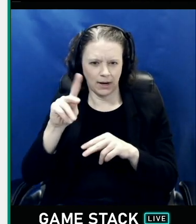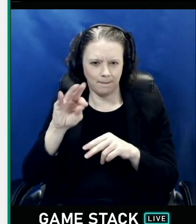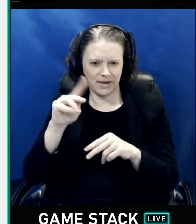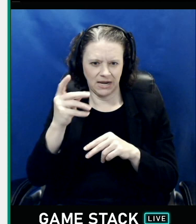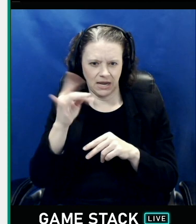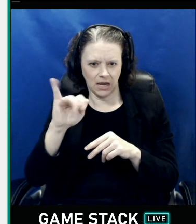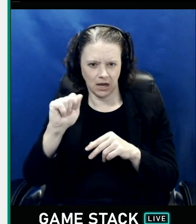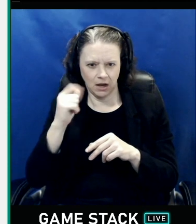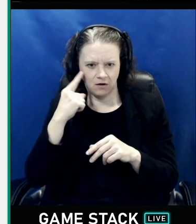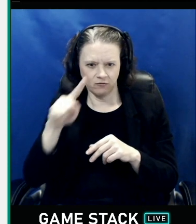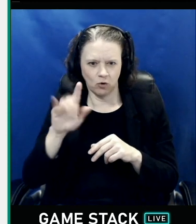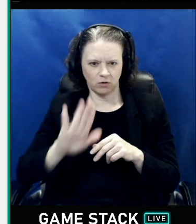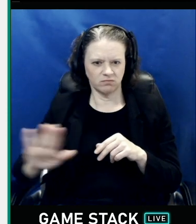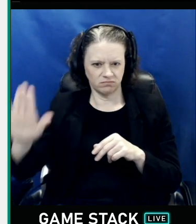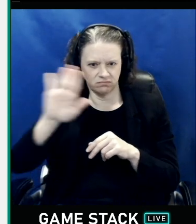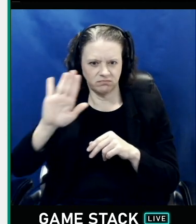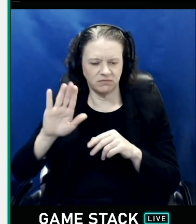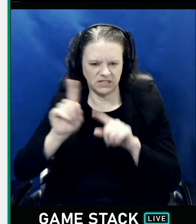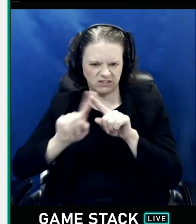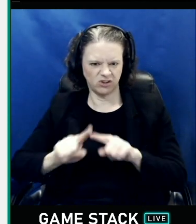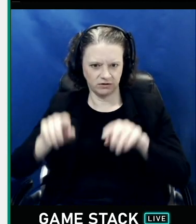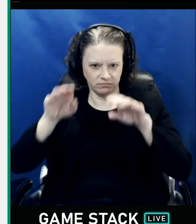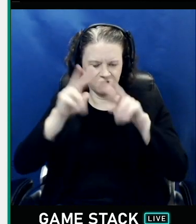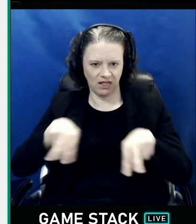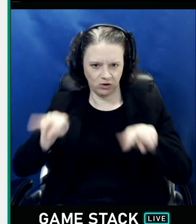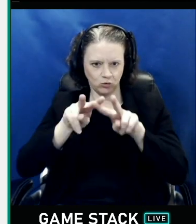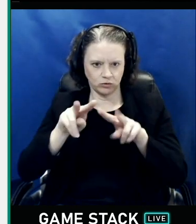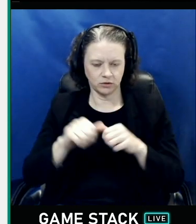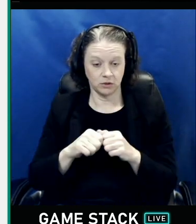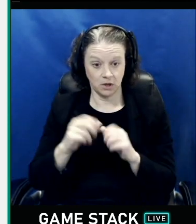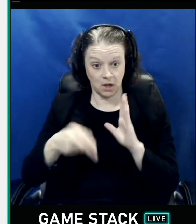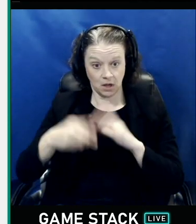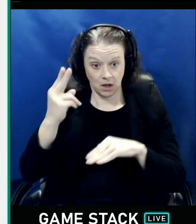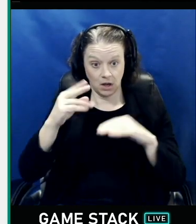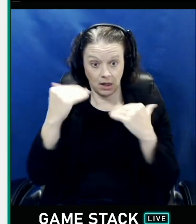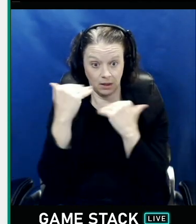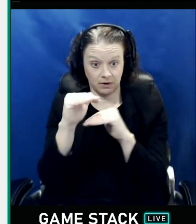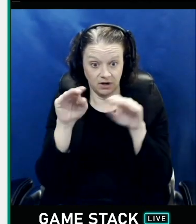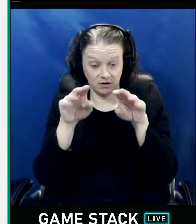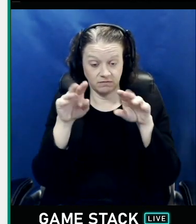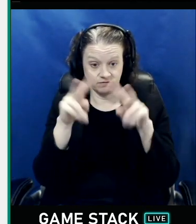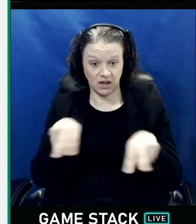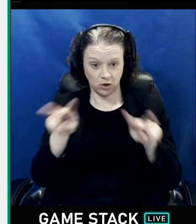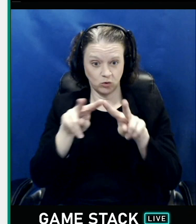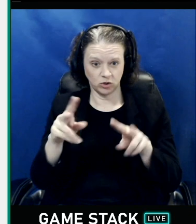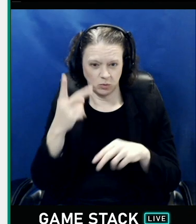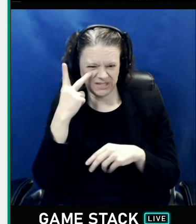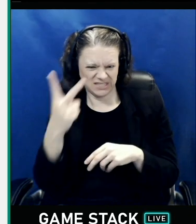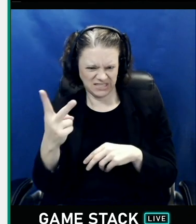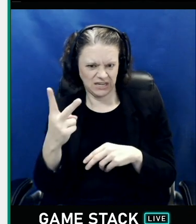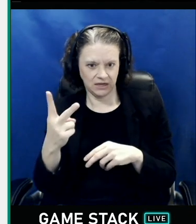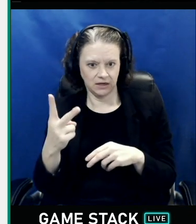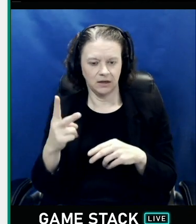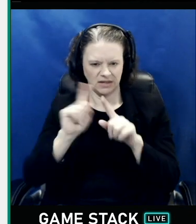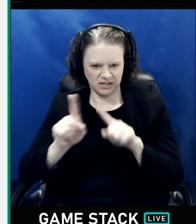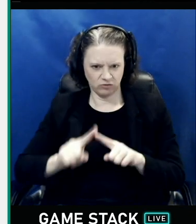we see performances loss at high corelimit values. The default value is effectively the number of logical processors minus two.